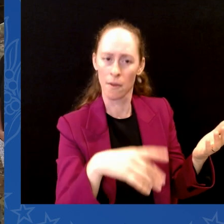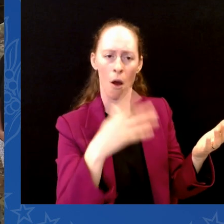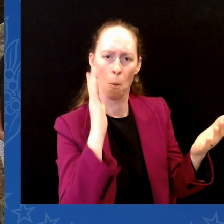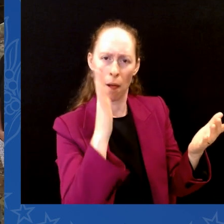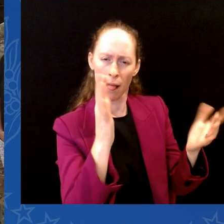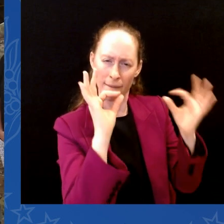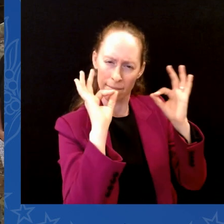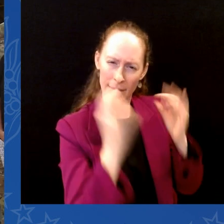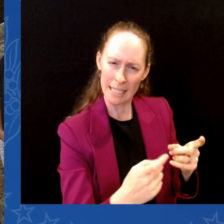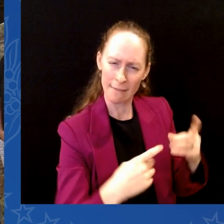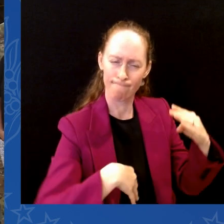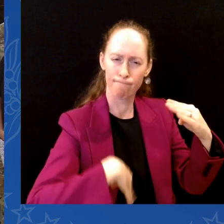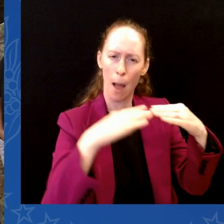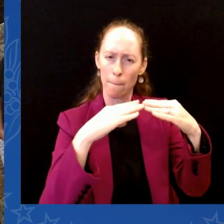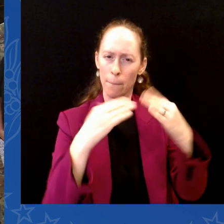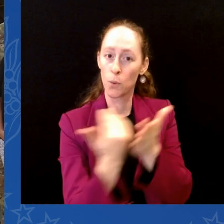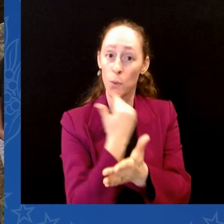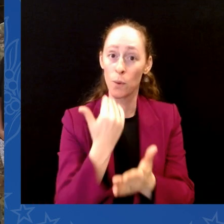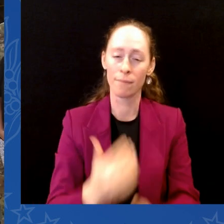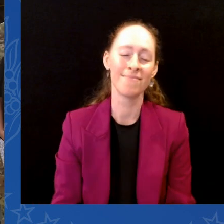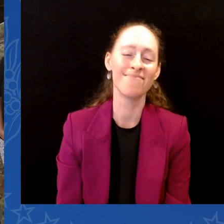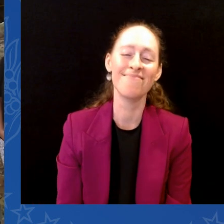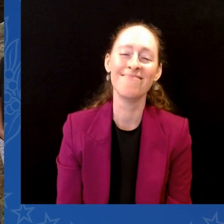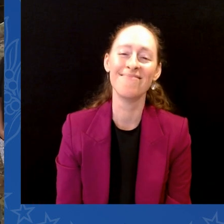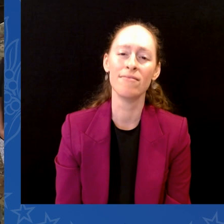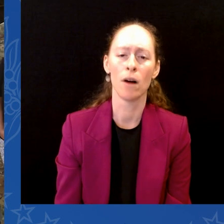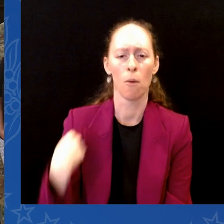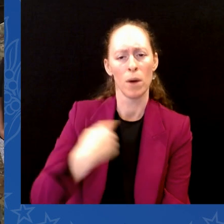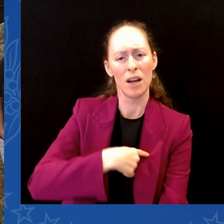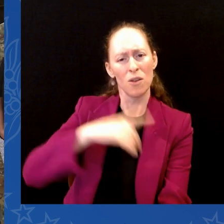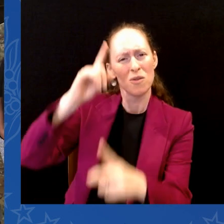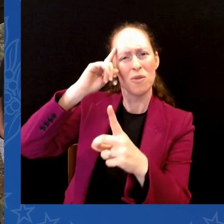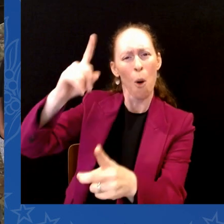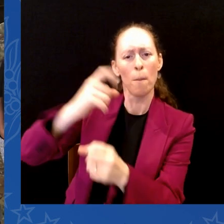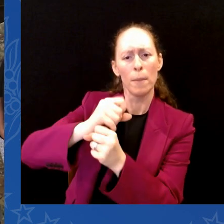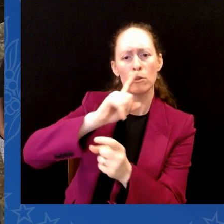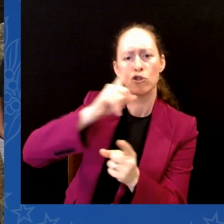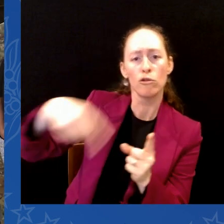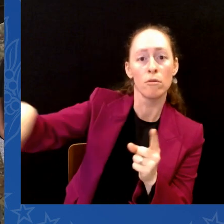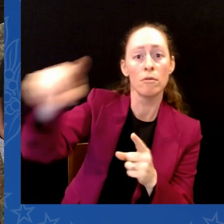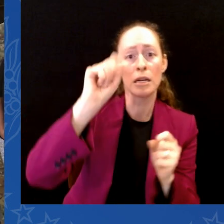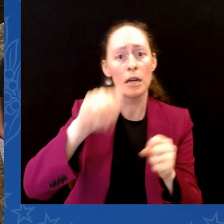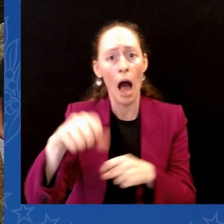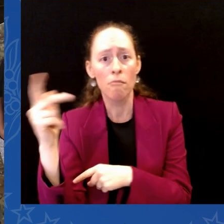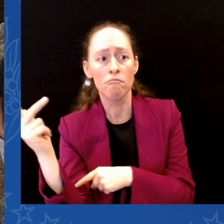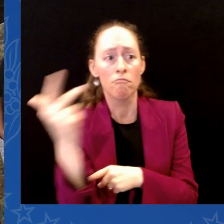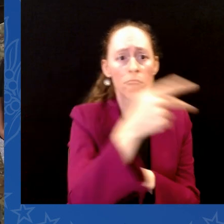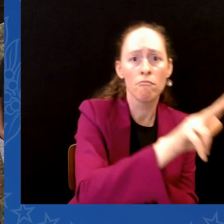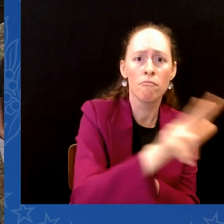In the meantime, we have been airlifting support assets. We'll continue to do that also by boat.